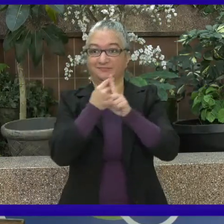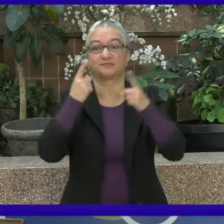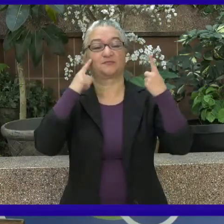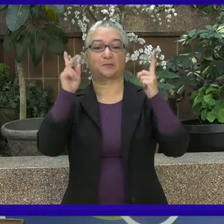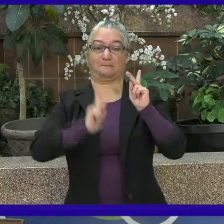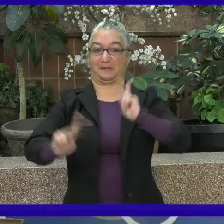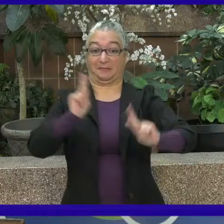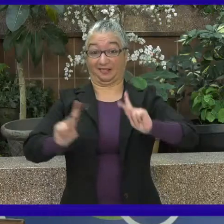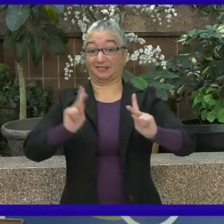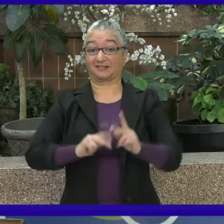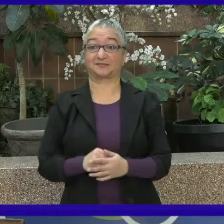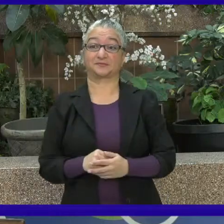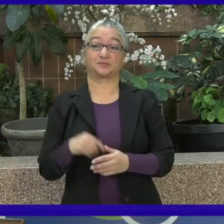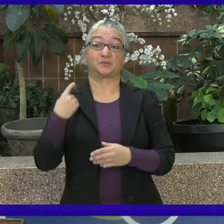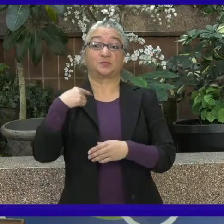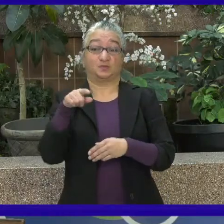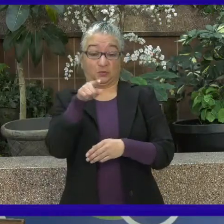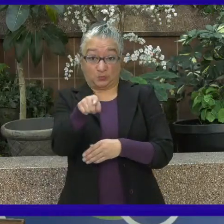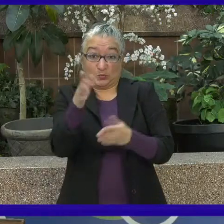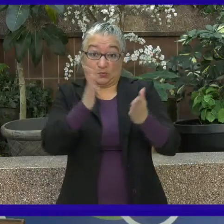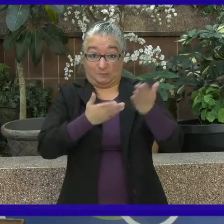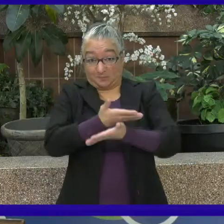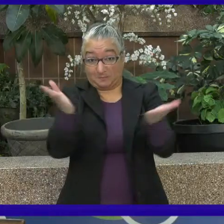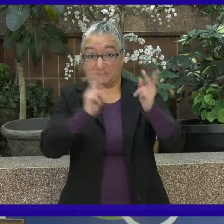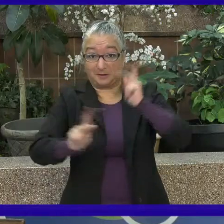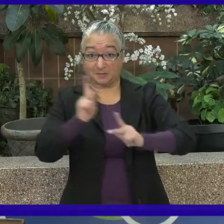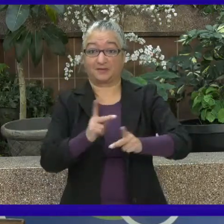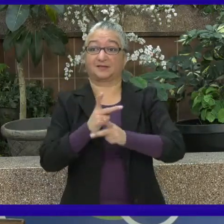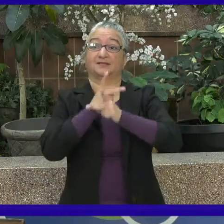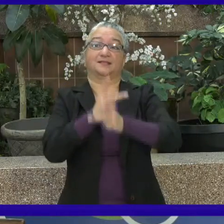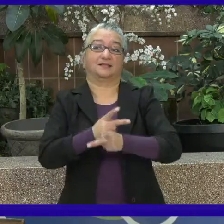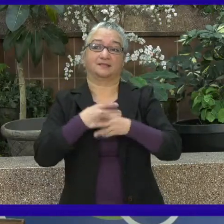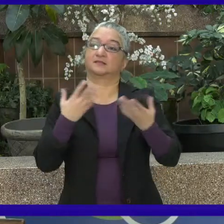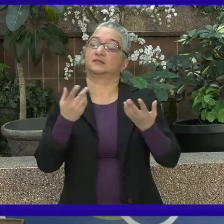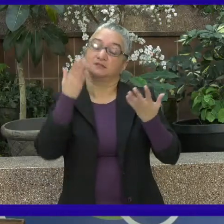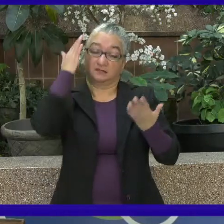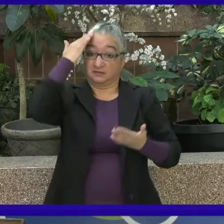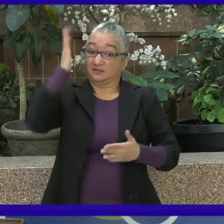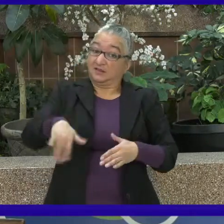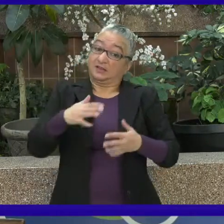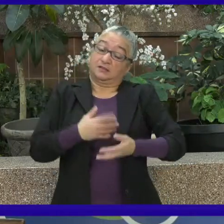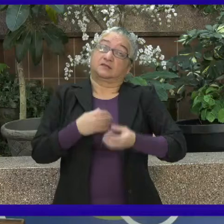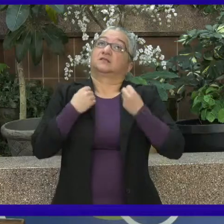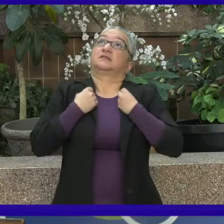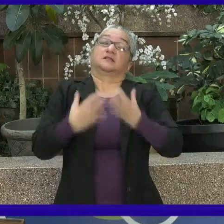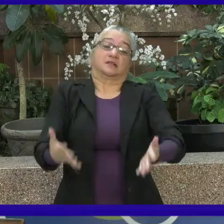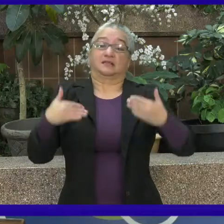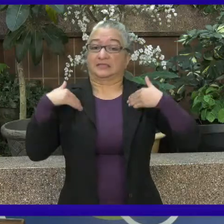in service to the health of our province but with the exceptional leadership that we see here today